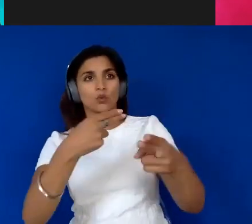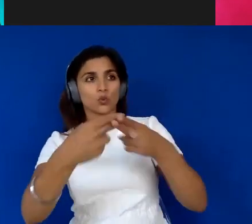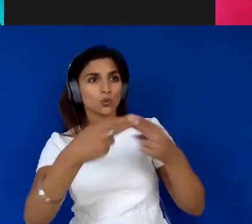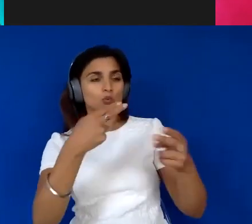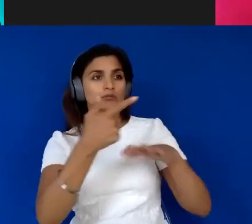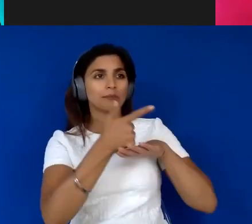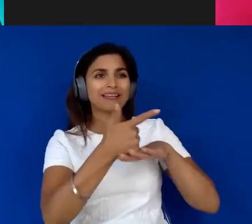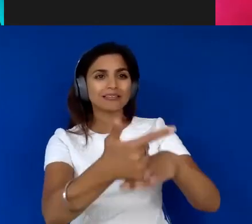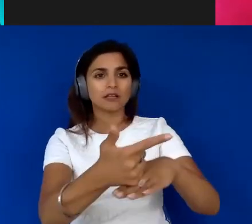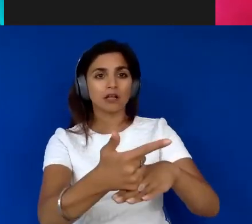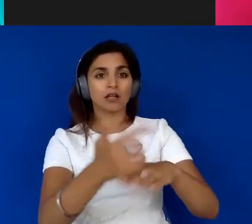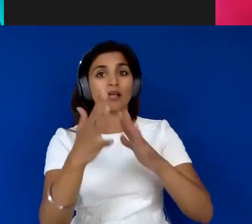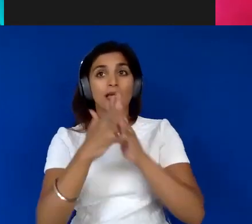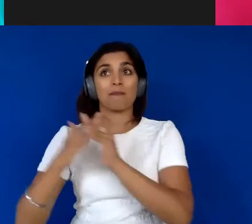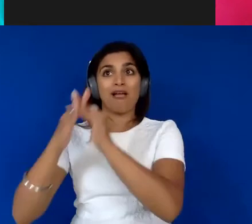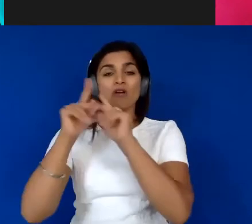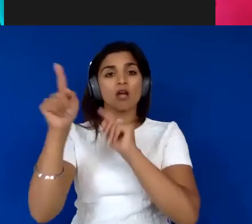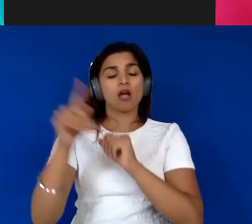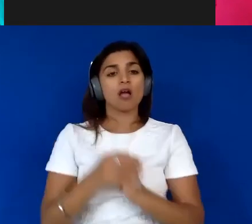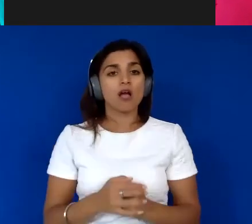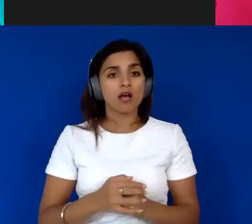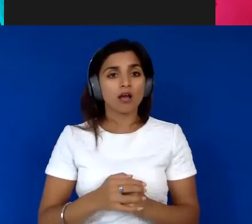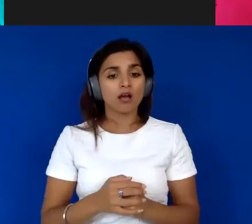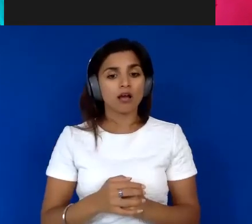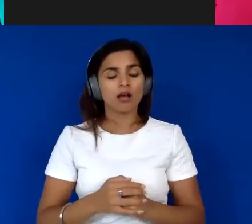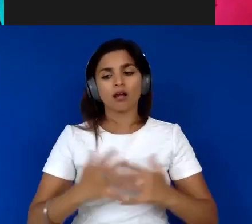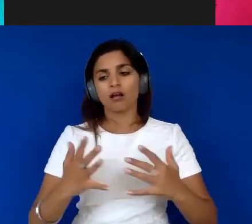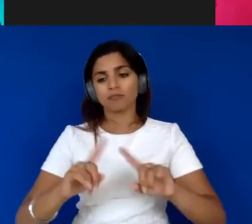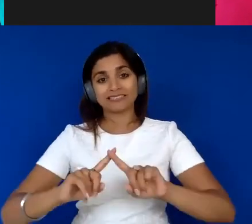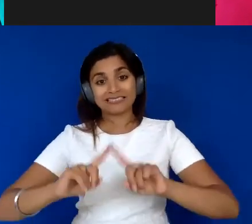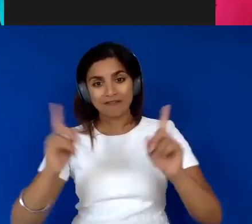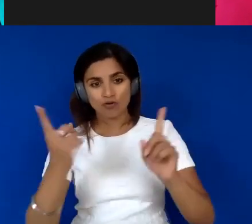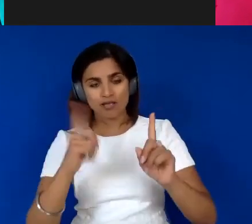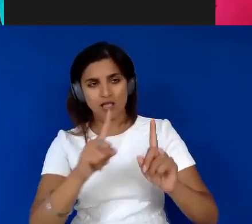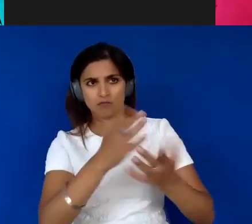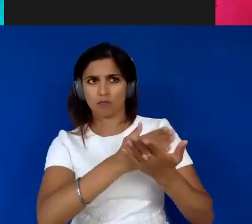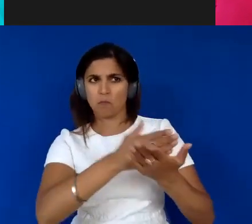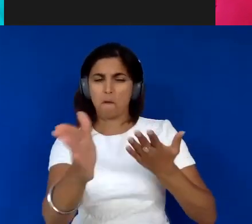completely different or more so overt than the racism that is faced here in